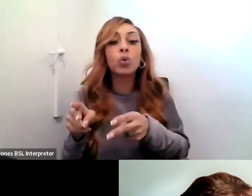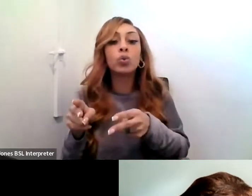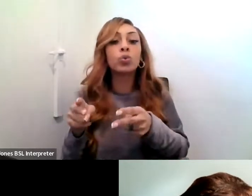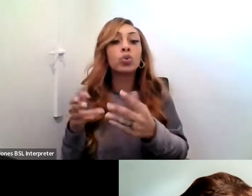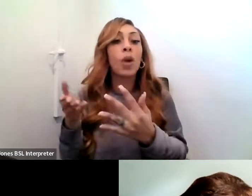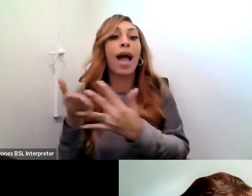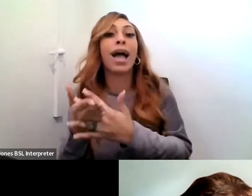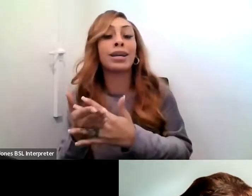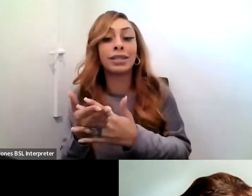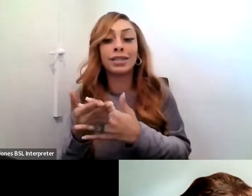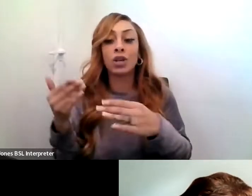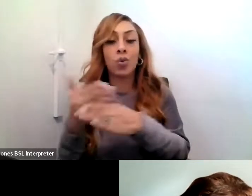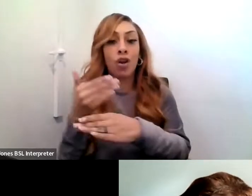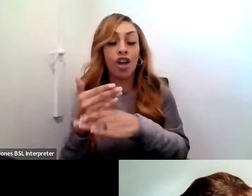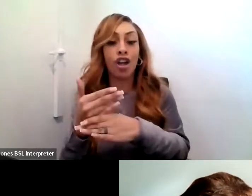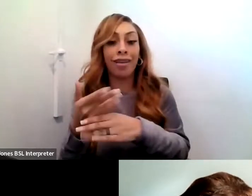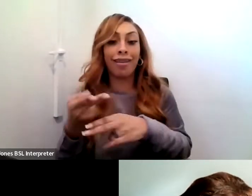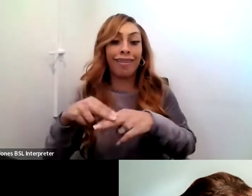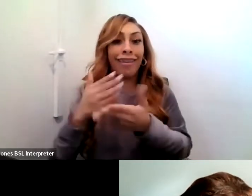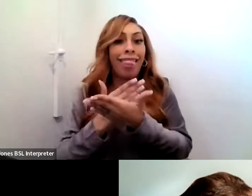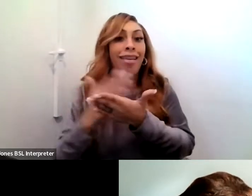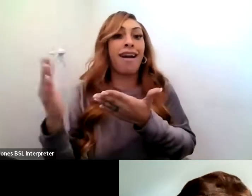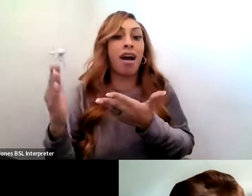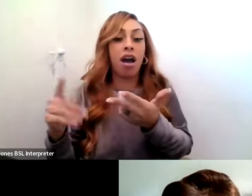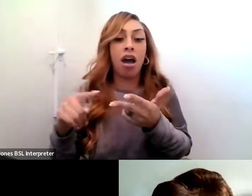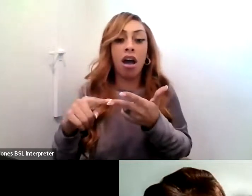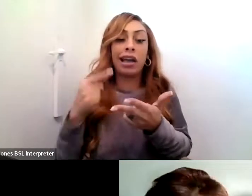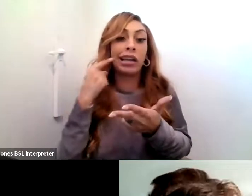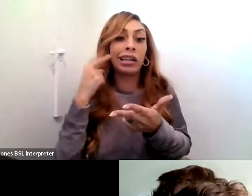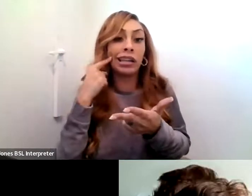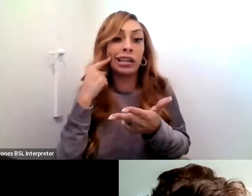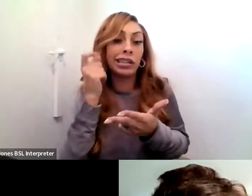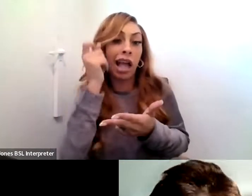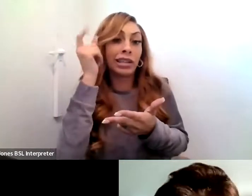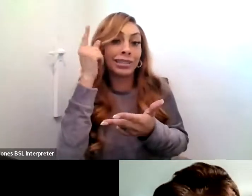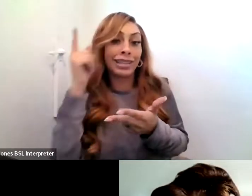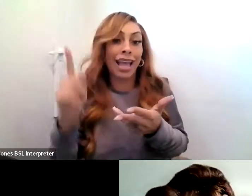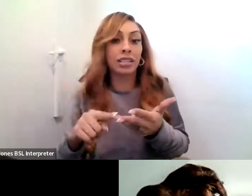if it's clear, if it's easy to understand. I know that lots of people have been -